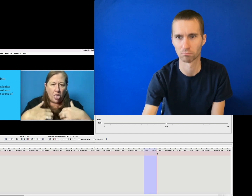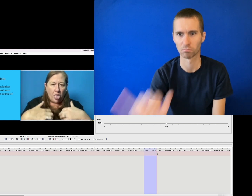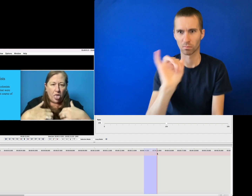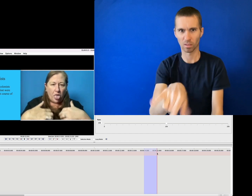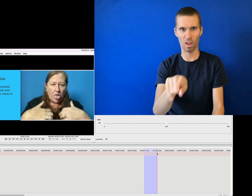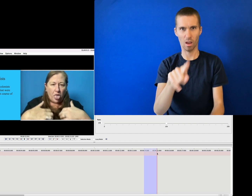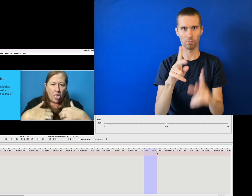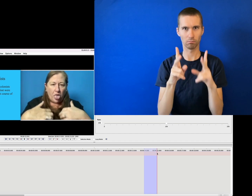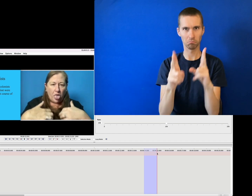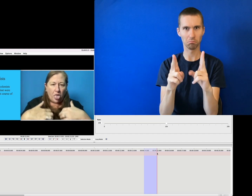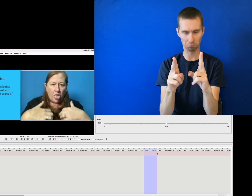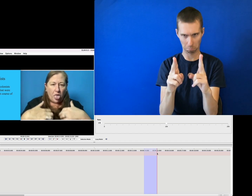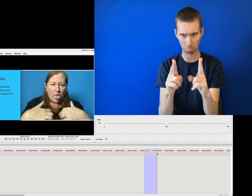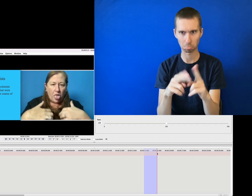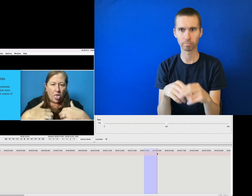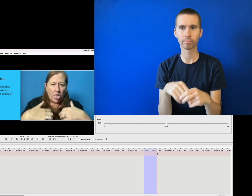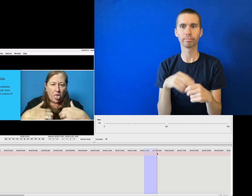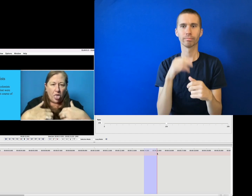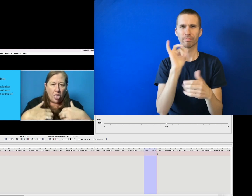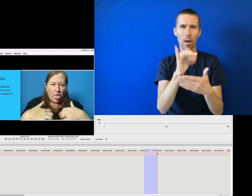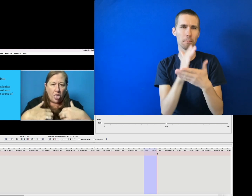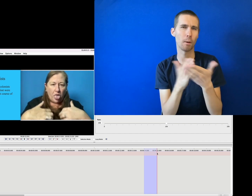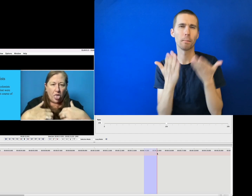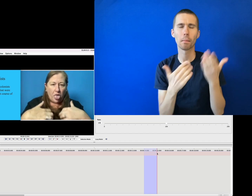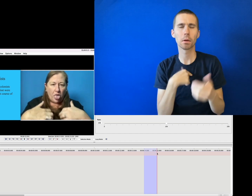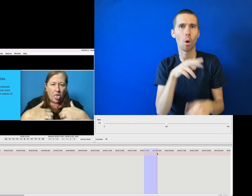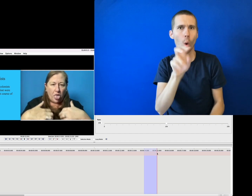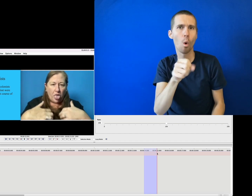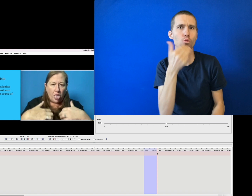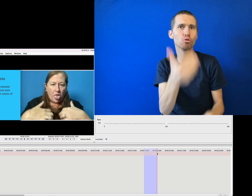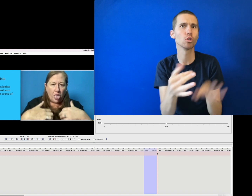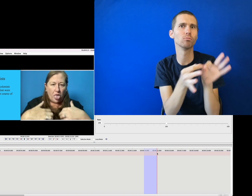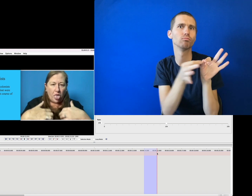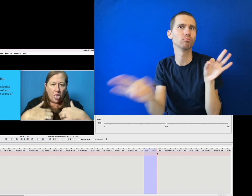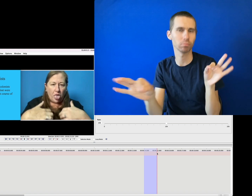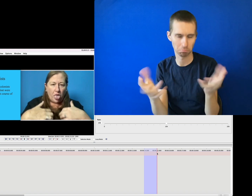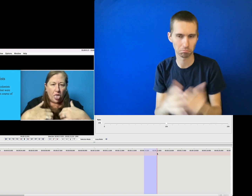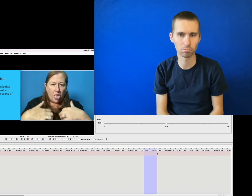So, I have identified that portion of the video clip using my mouse. Maybe I, as the instructor, think that section of the video is a good sentence.